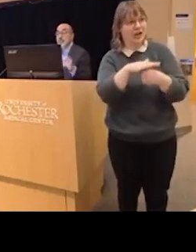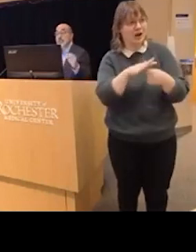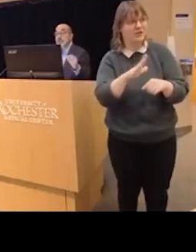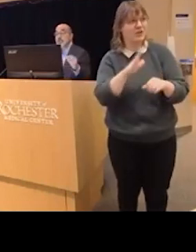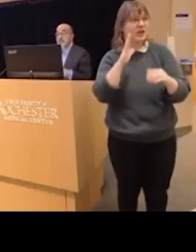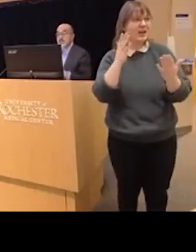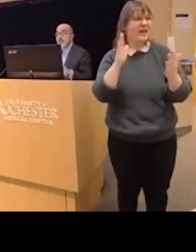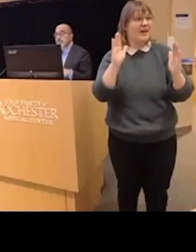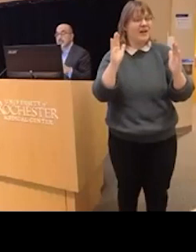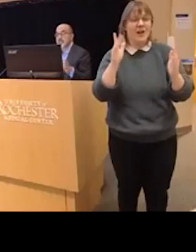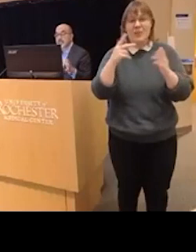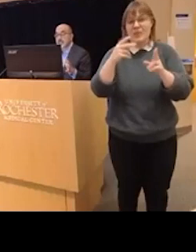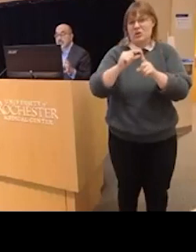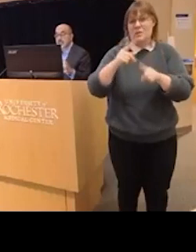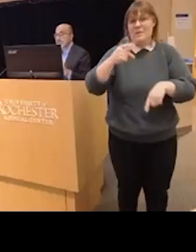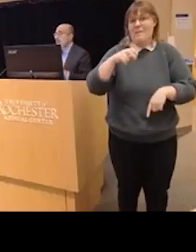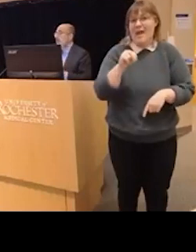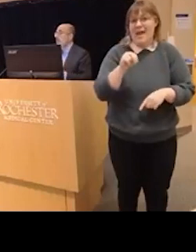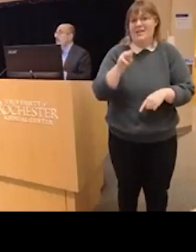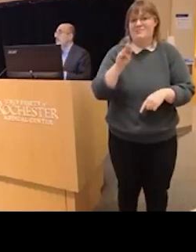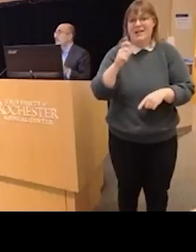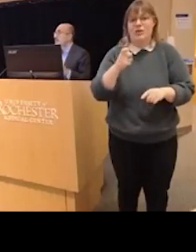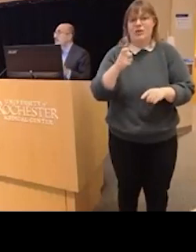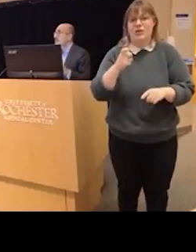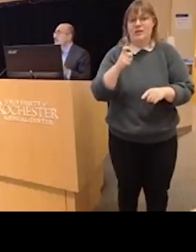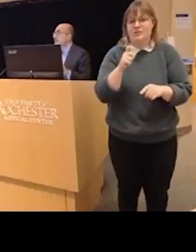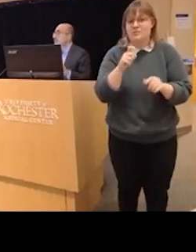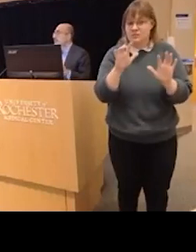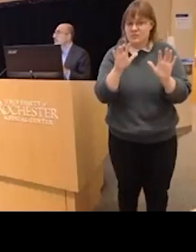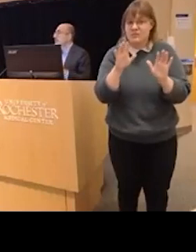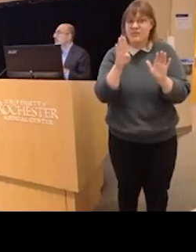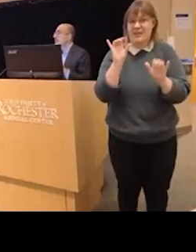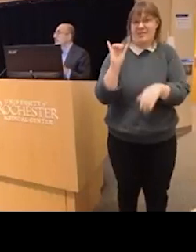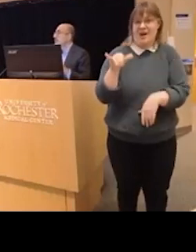pain Matrix now it's called The sence Matrix and the pain Matrix is one of the greatest scientific